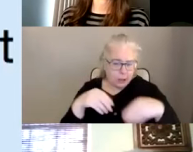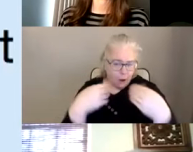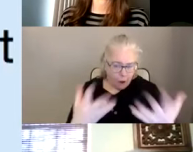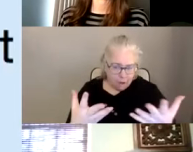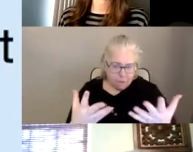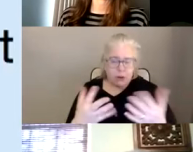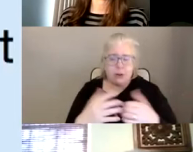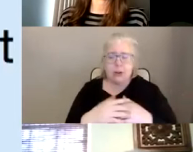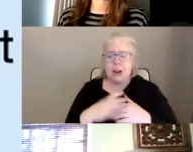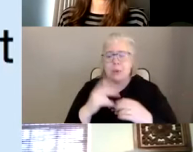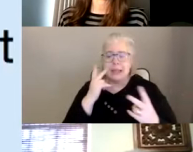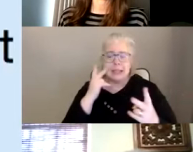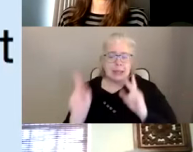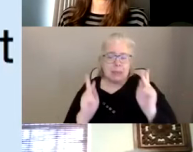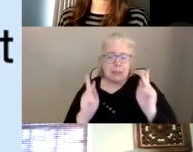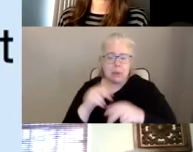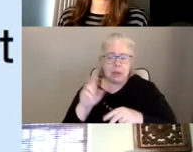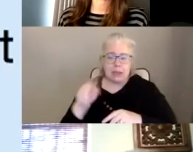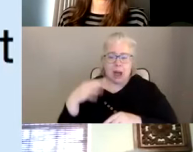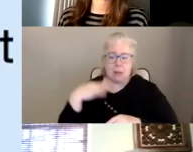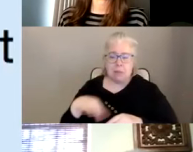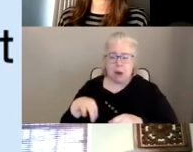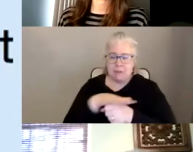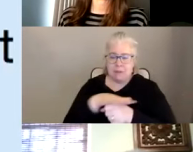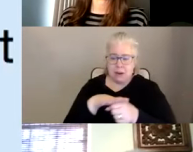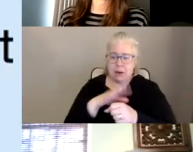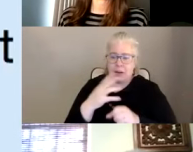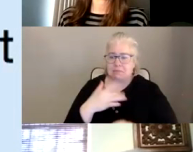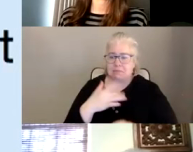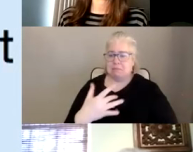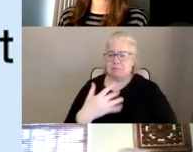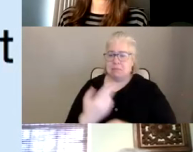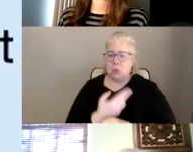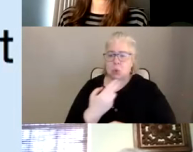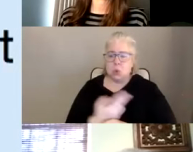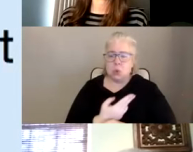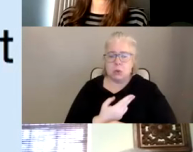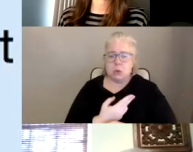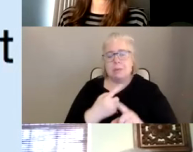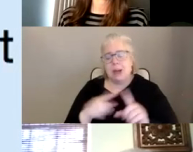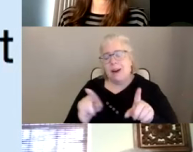especially in the non-profit space utilizing. But we do have a wide variety of services